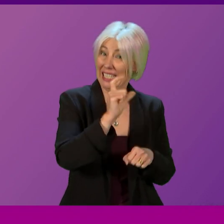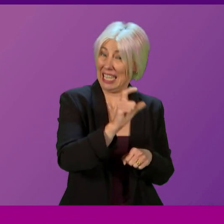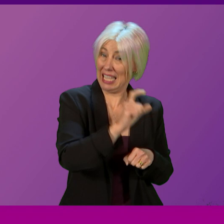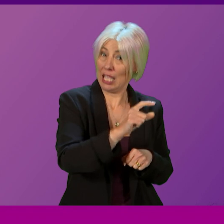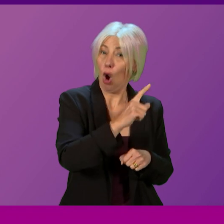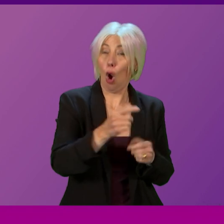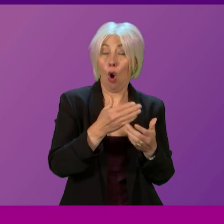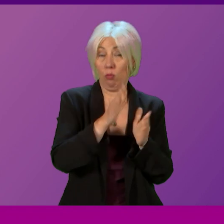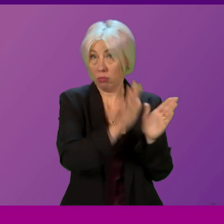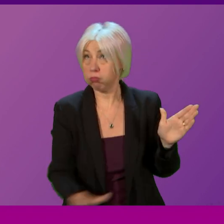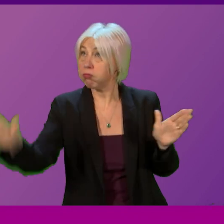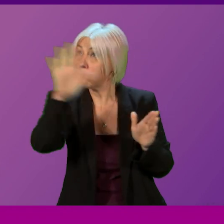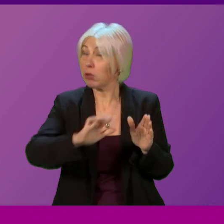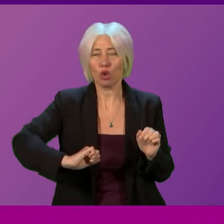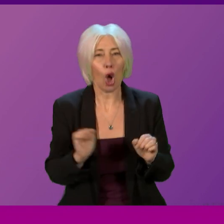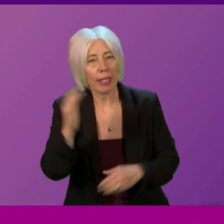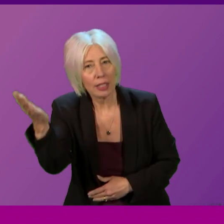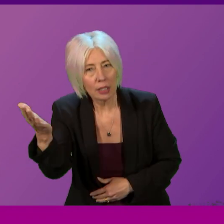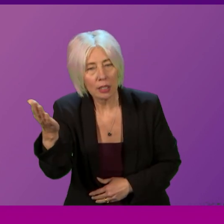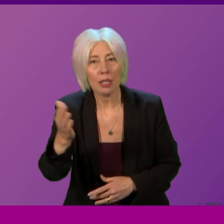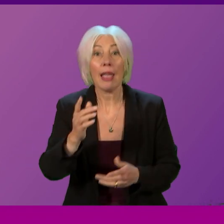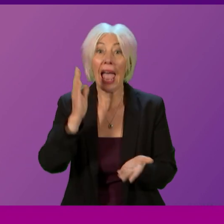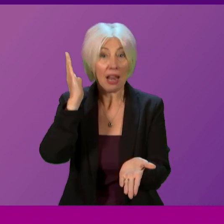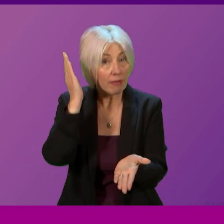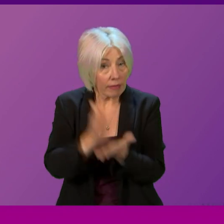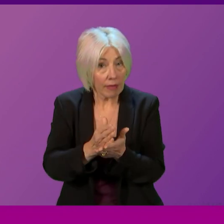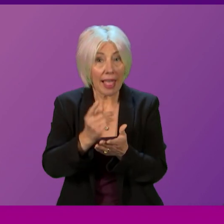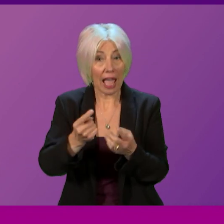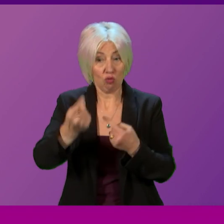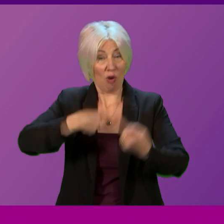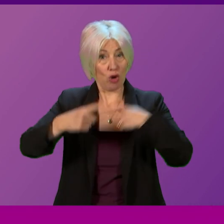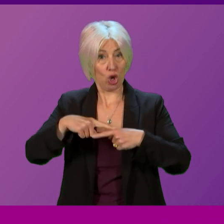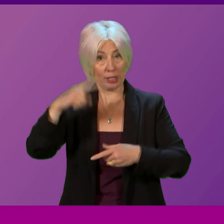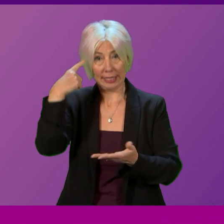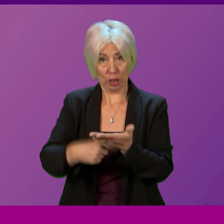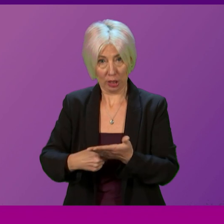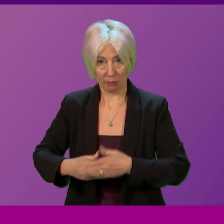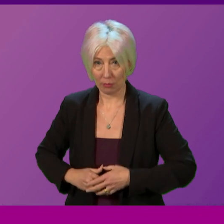If it does, will she reverse that decision?